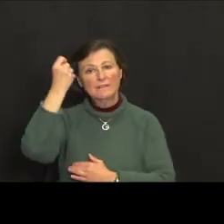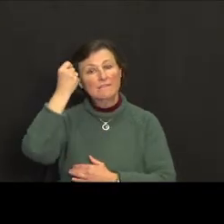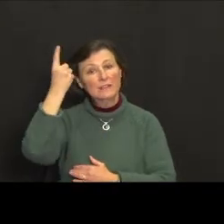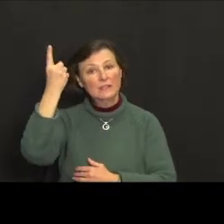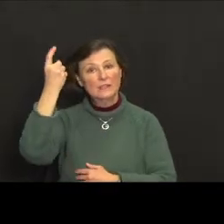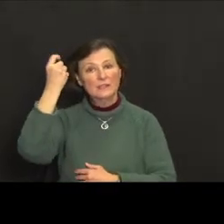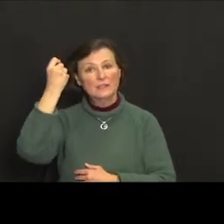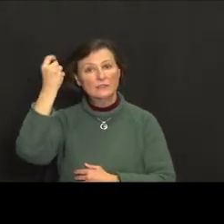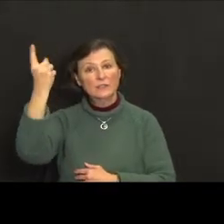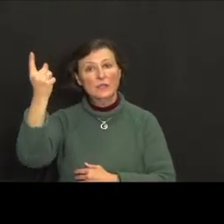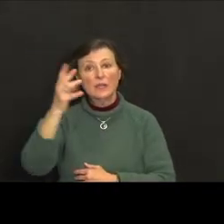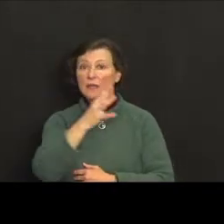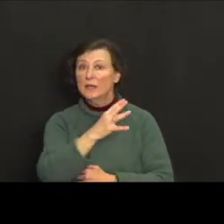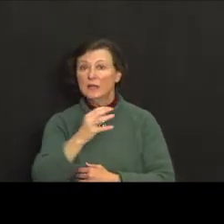vision, and joy.